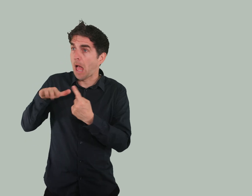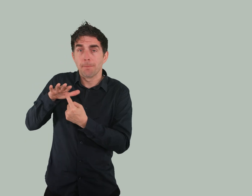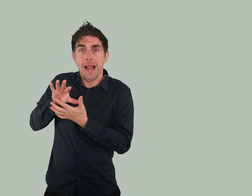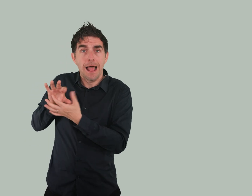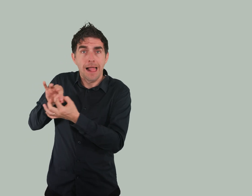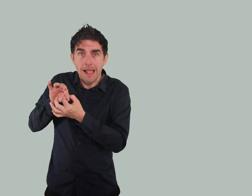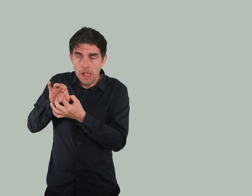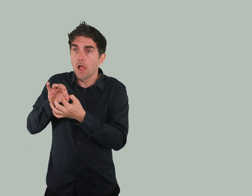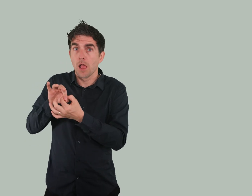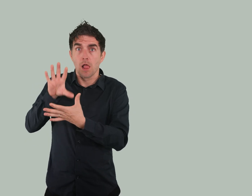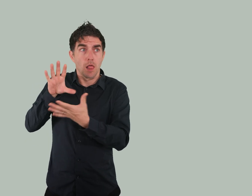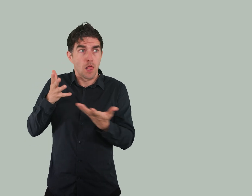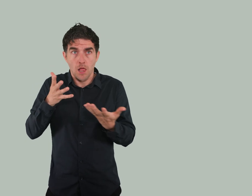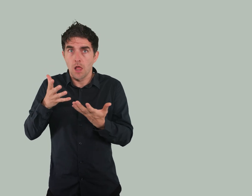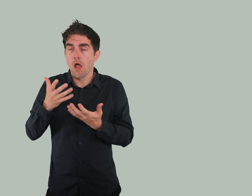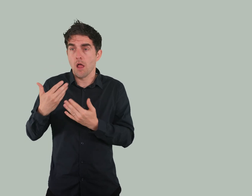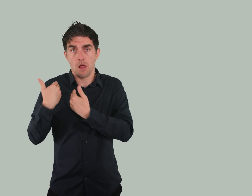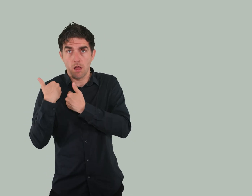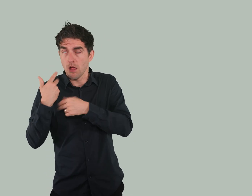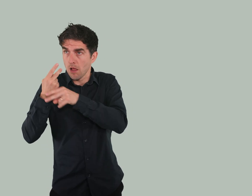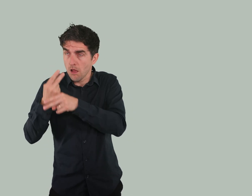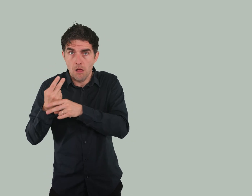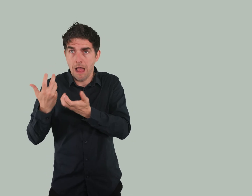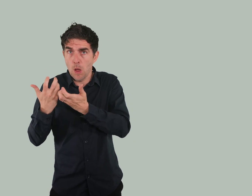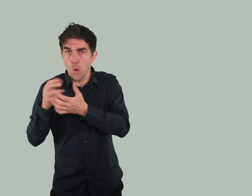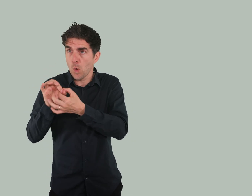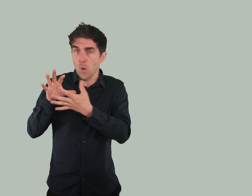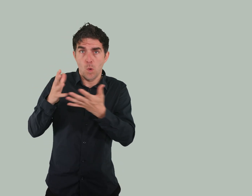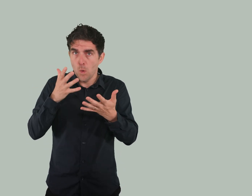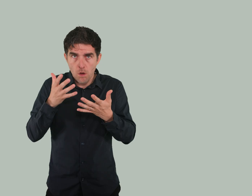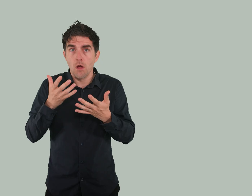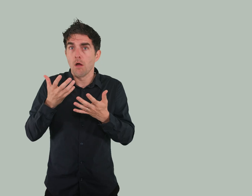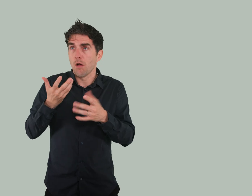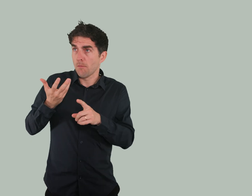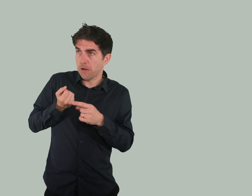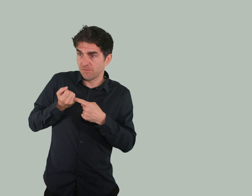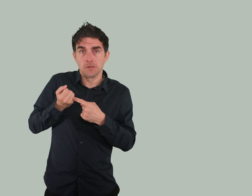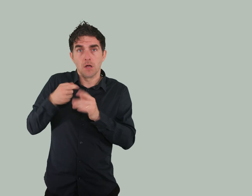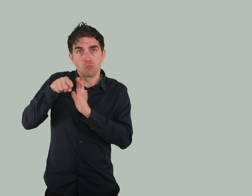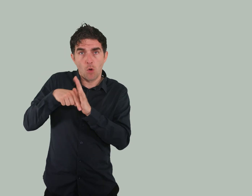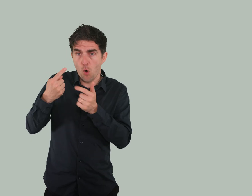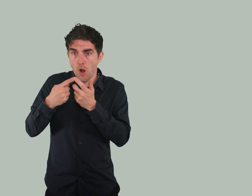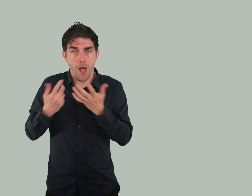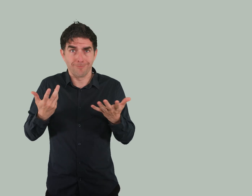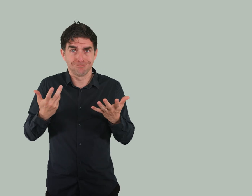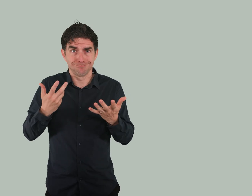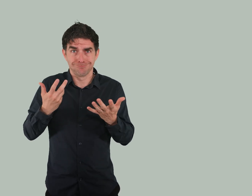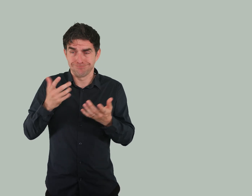Housing costs, family ties, caring responsibilities and benefit rules